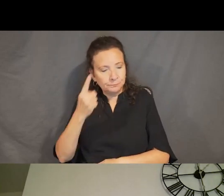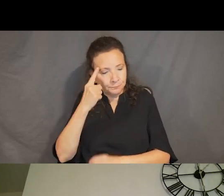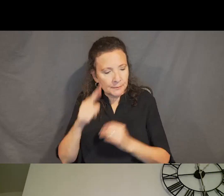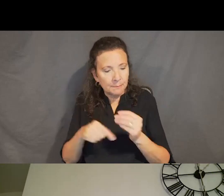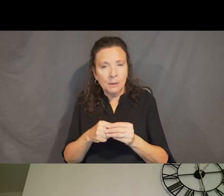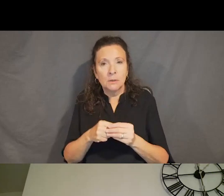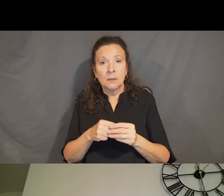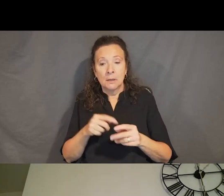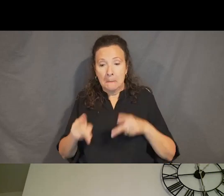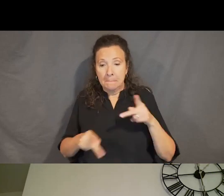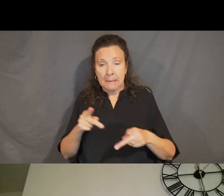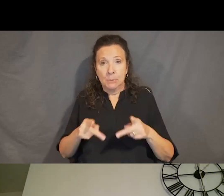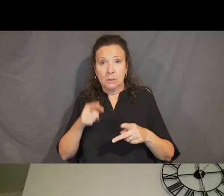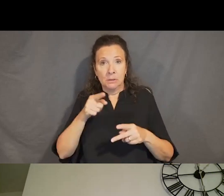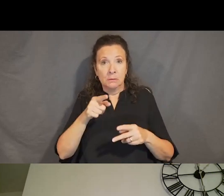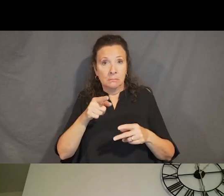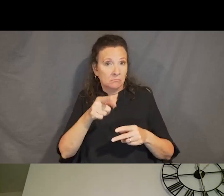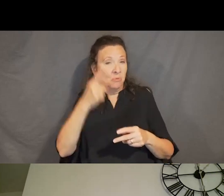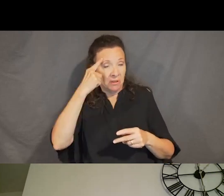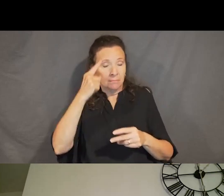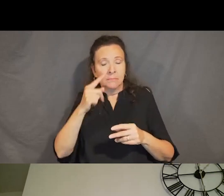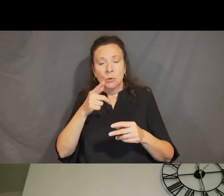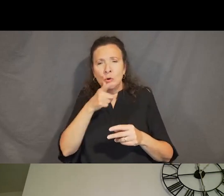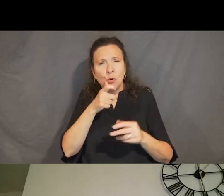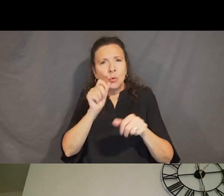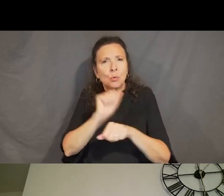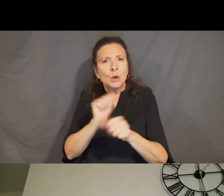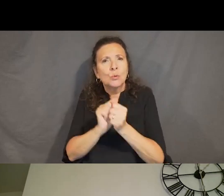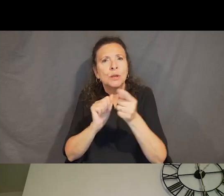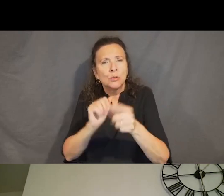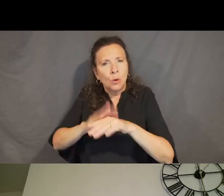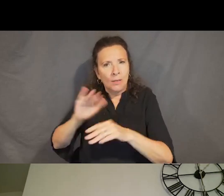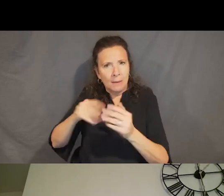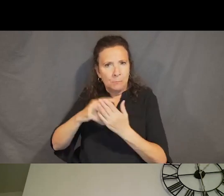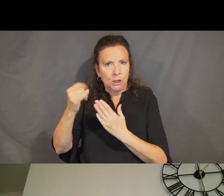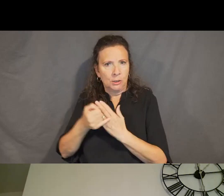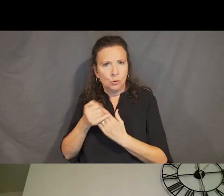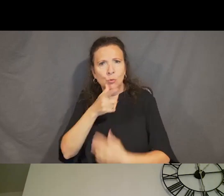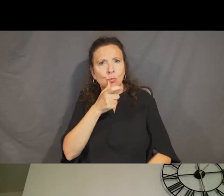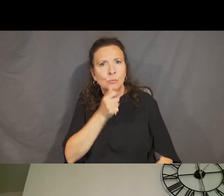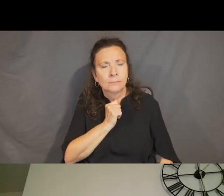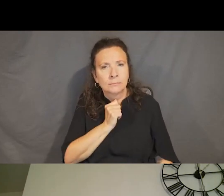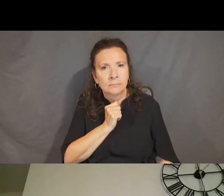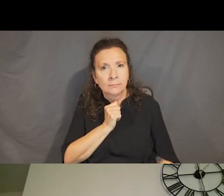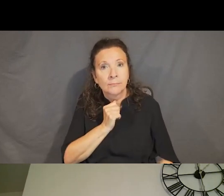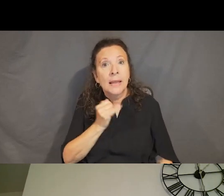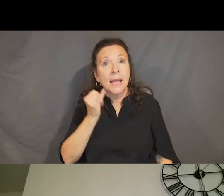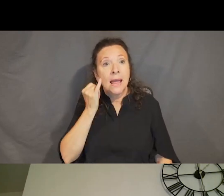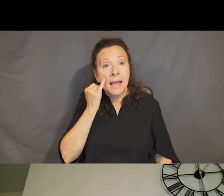be working with you on that project. And if they are going to be working on your project full-time,